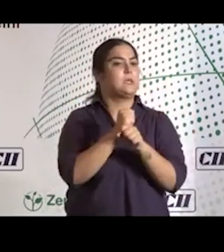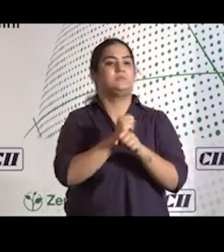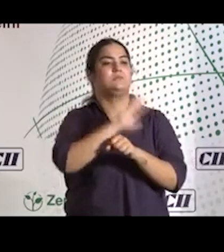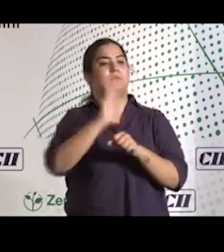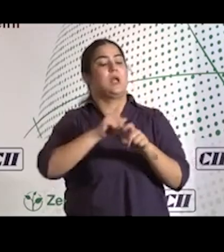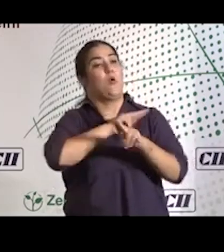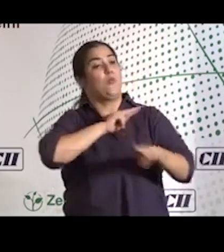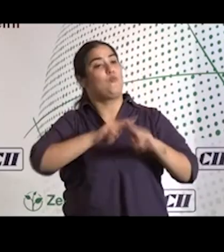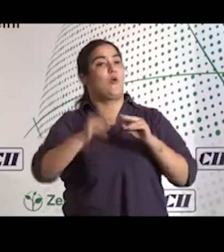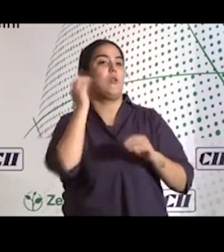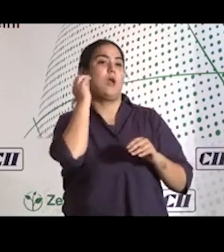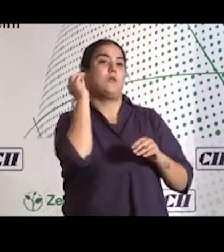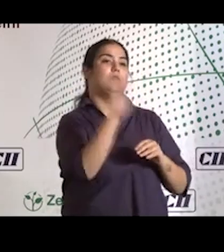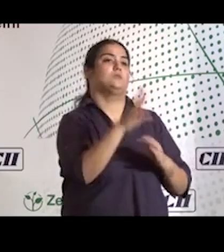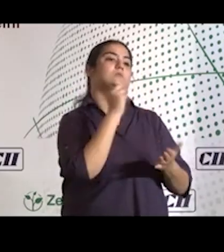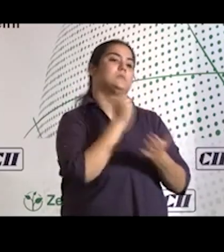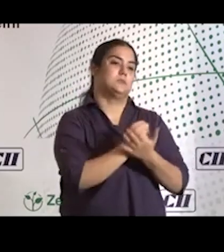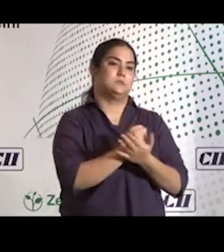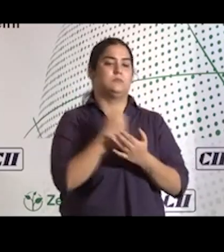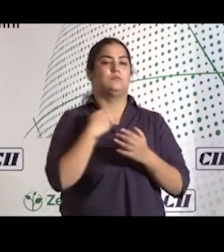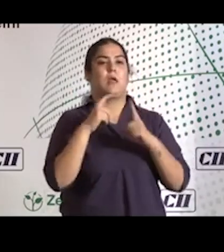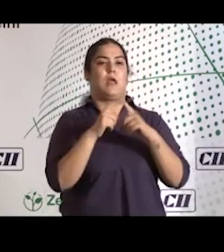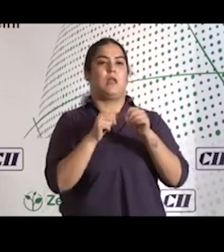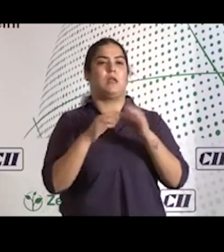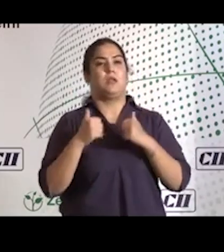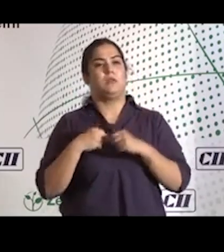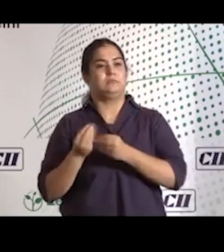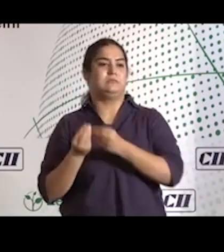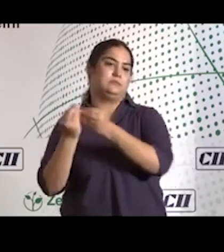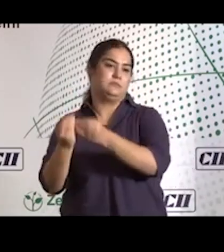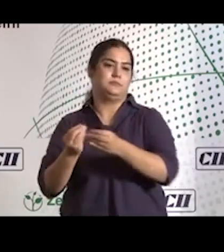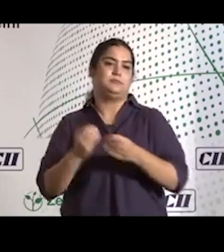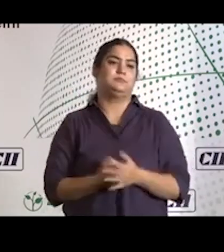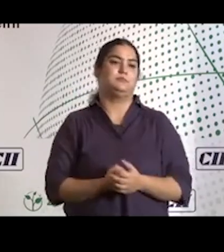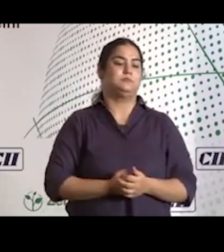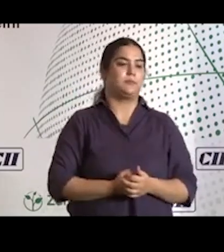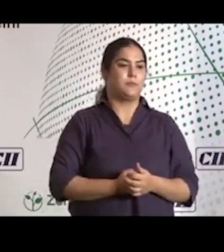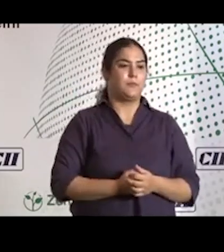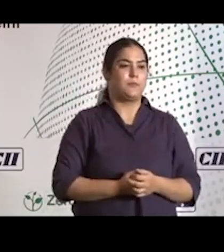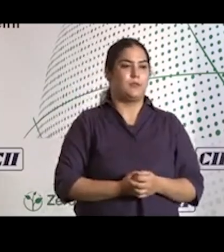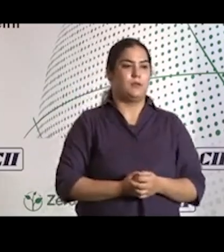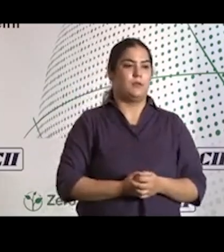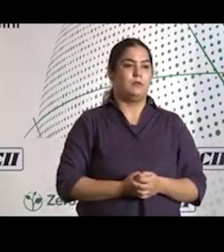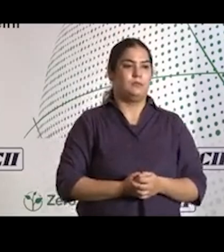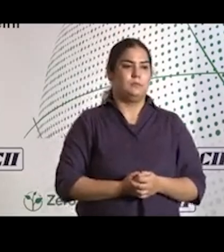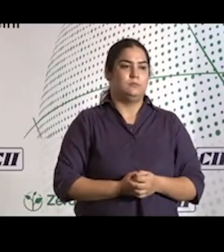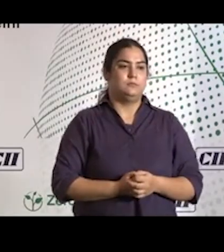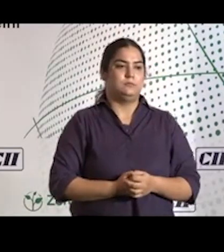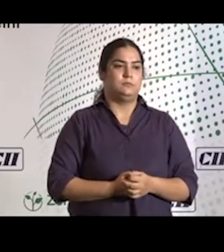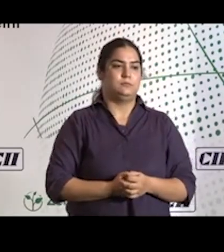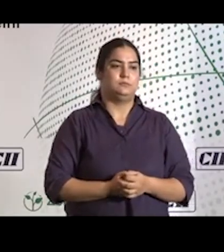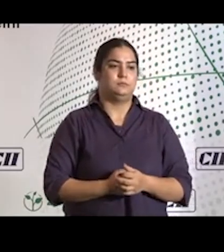So this is a question, Michael, would you like to start?